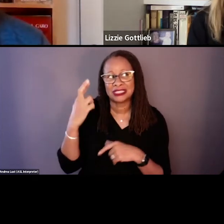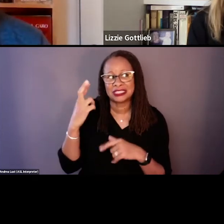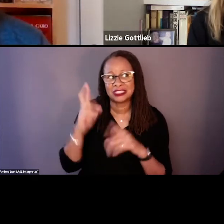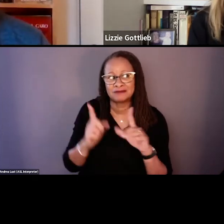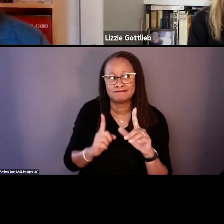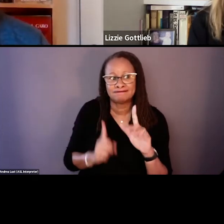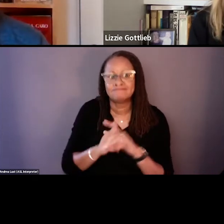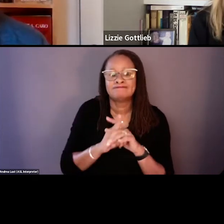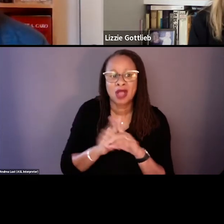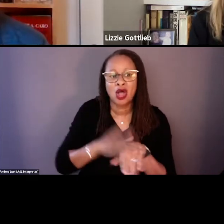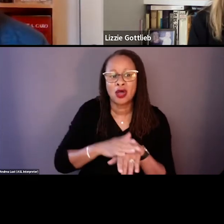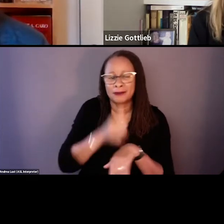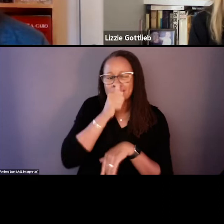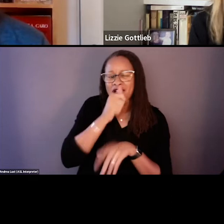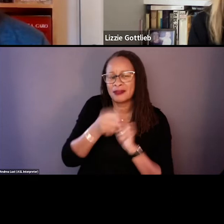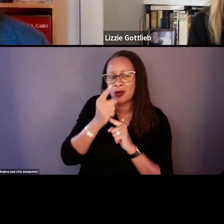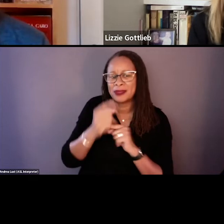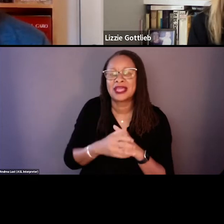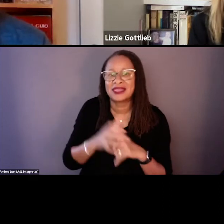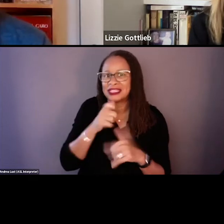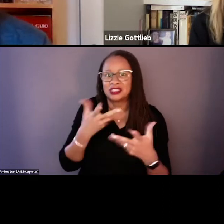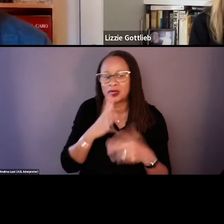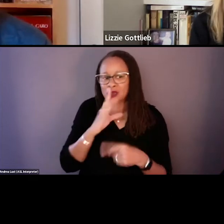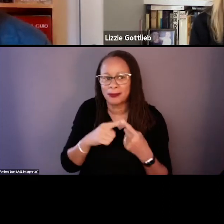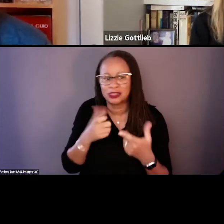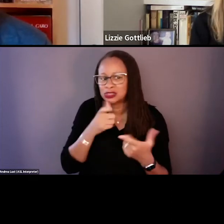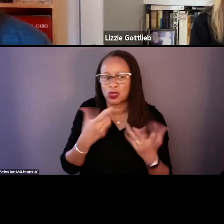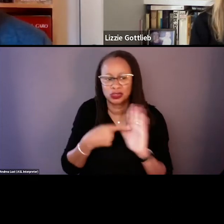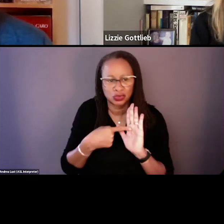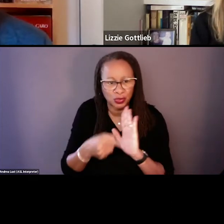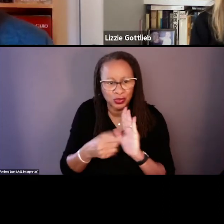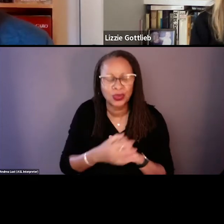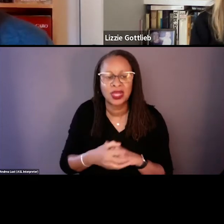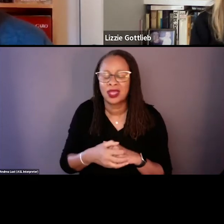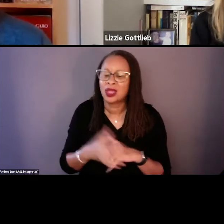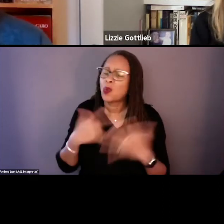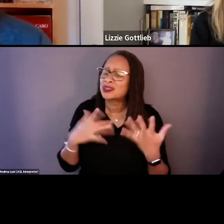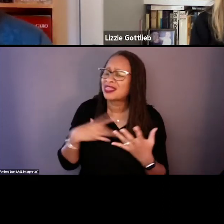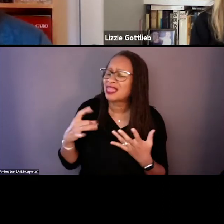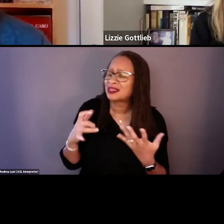he's getting to a private moment that he maybe doesn't want to talk about or show you. Did- You know, was that-